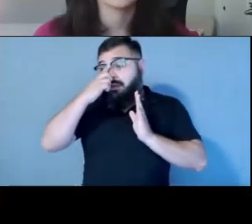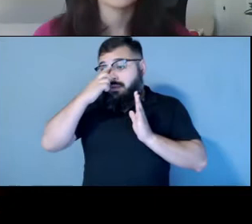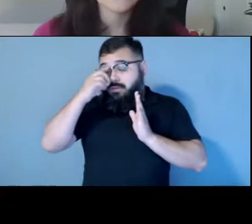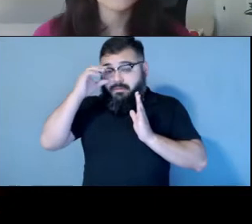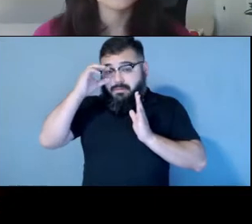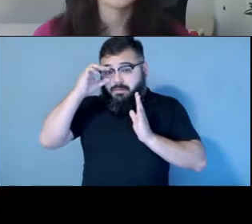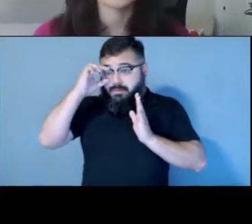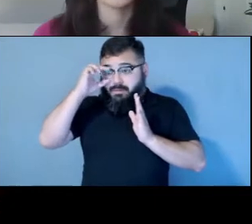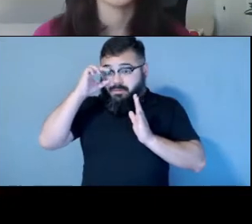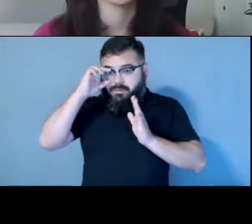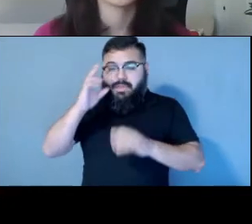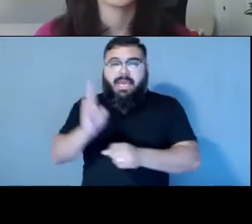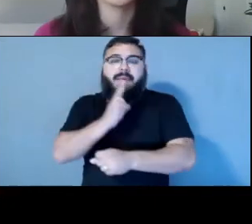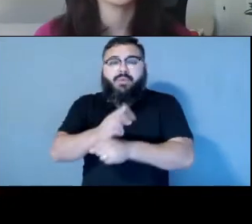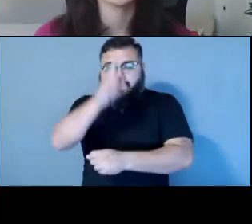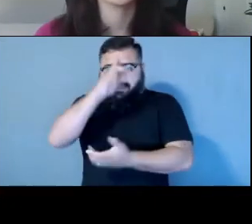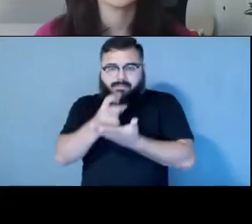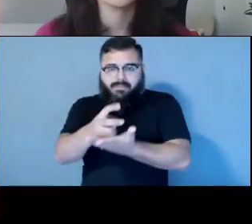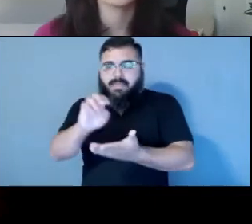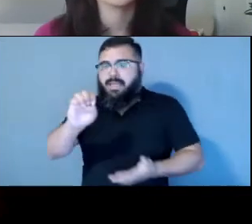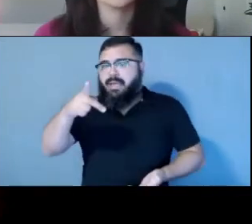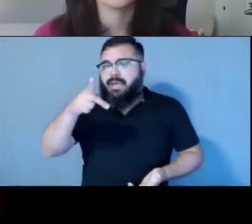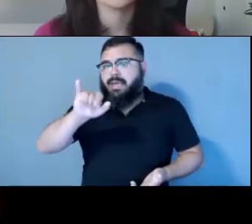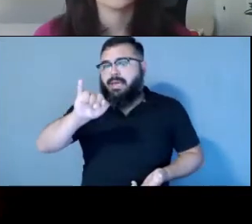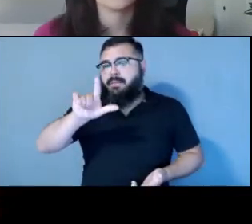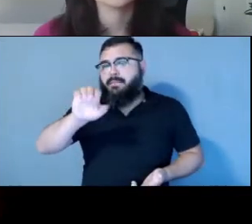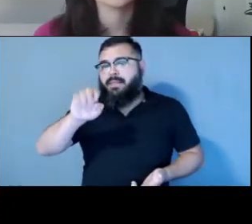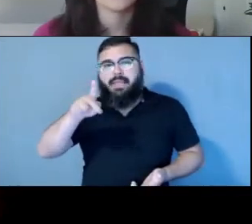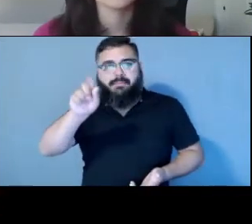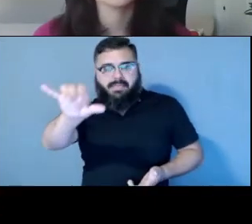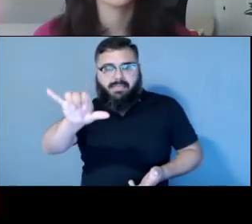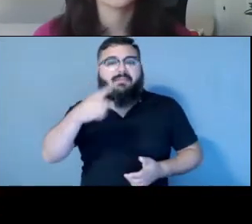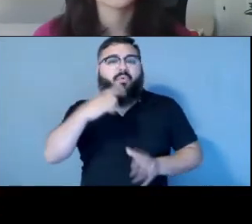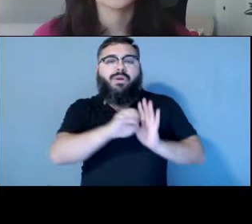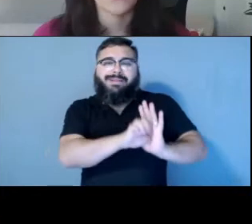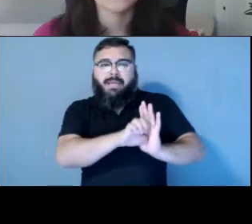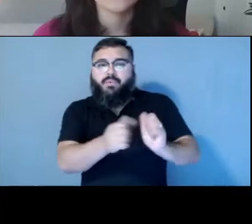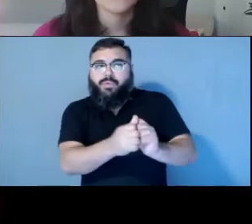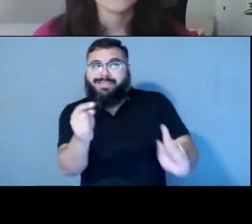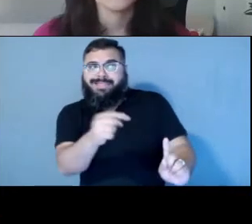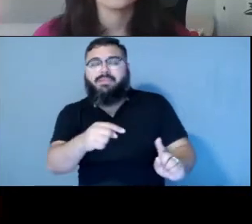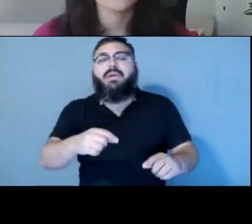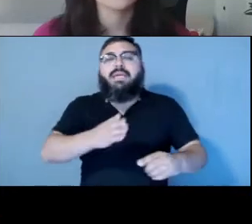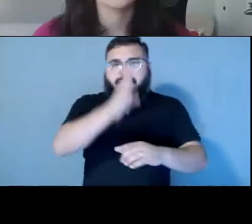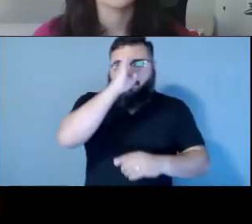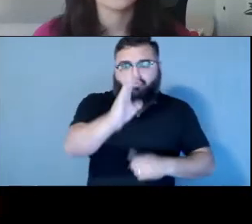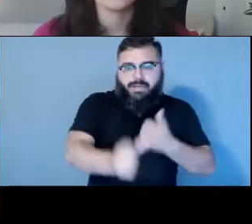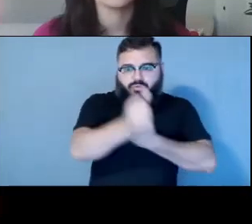and I'm using epilepsy here as an example in this slide is a direct threat of when they wouldn't have